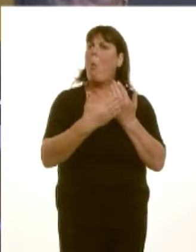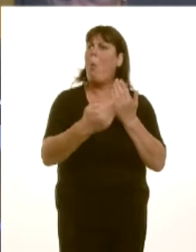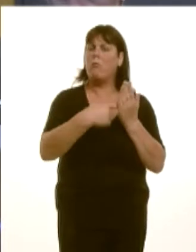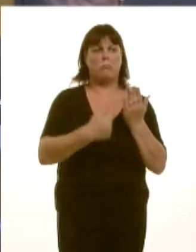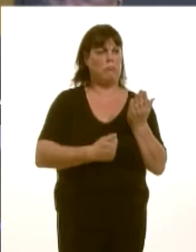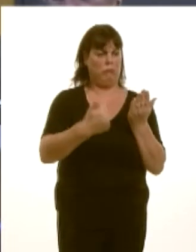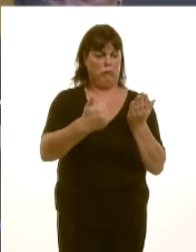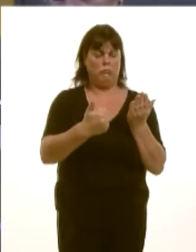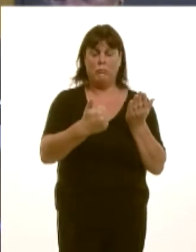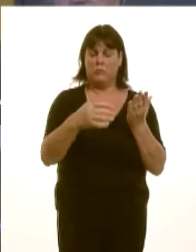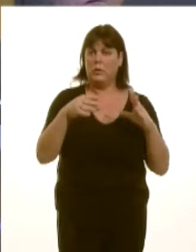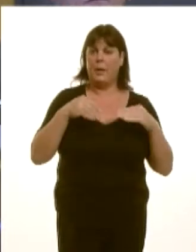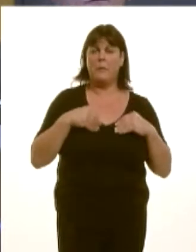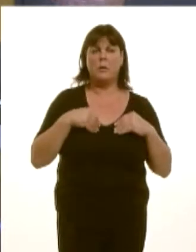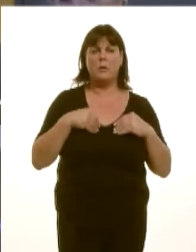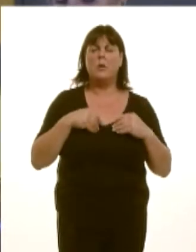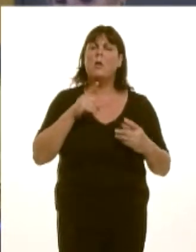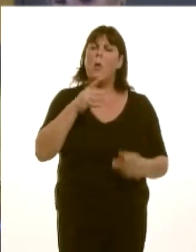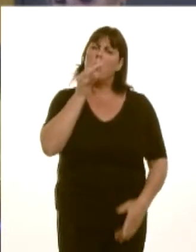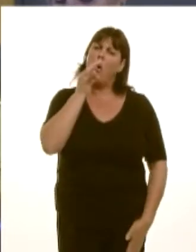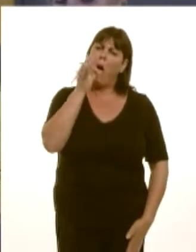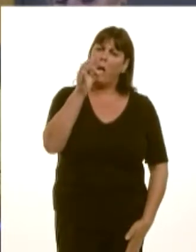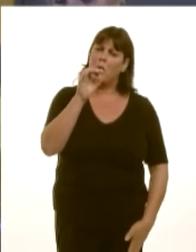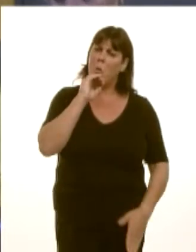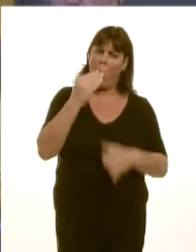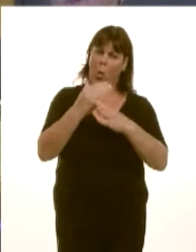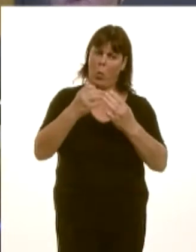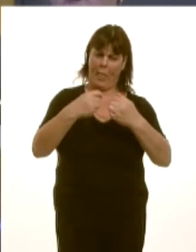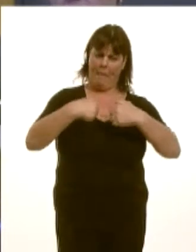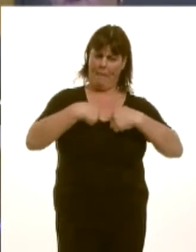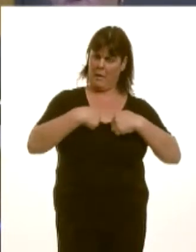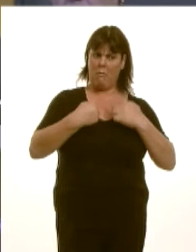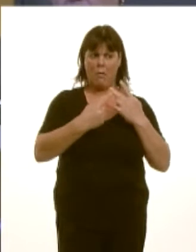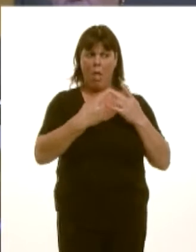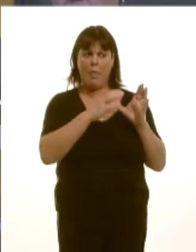In that spirit, would you be prepared to work with me and the other party leaders in this